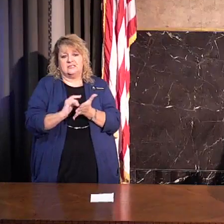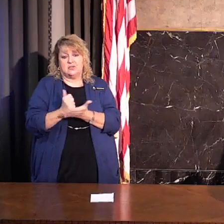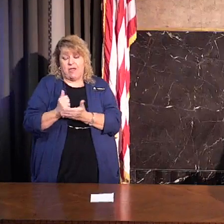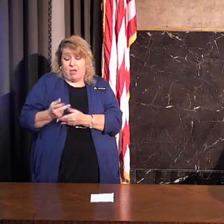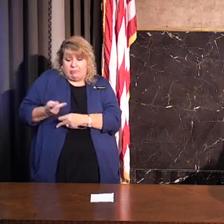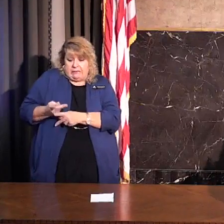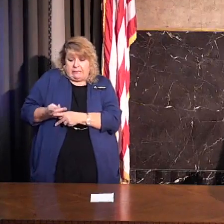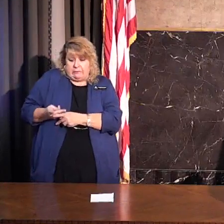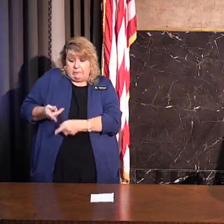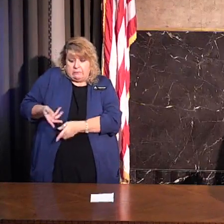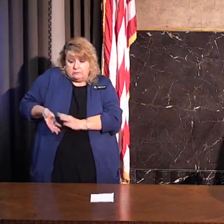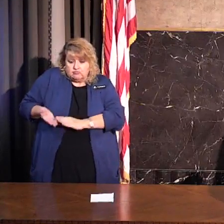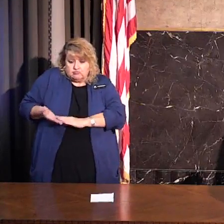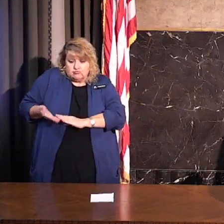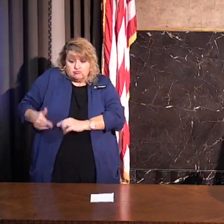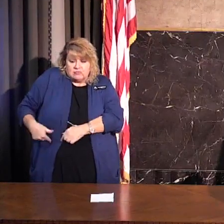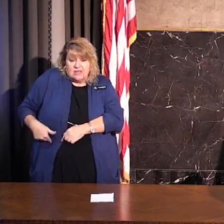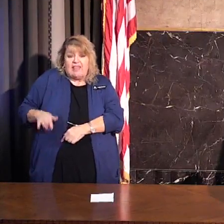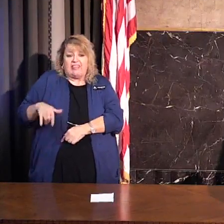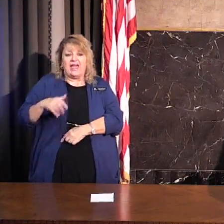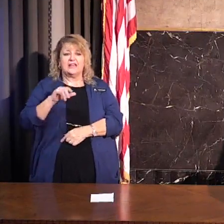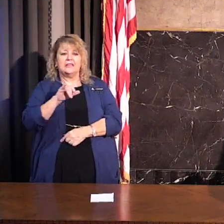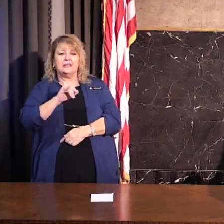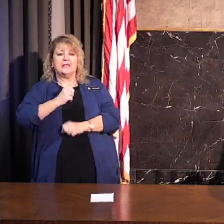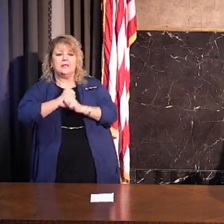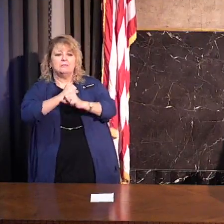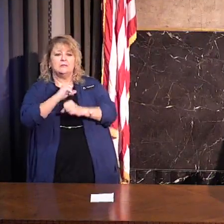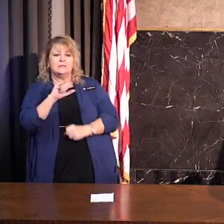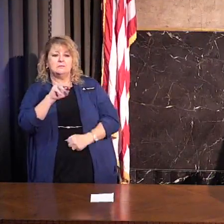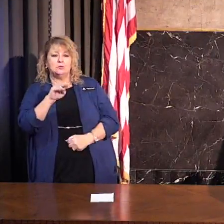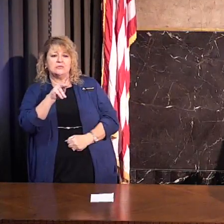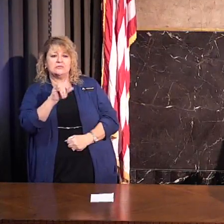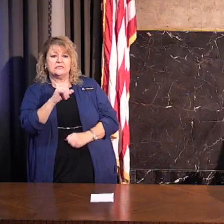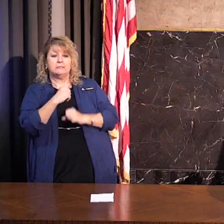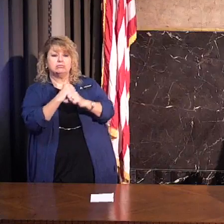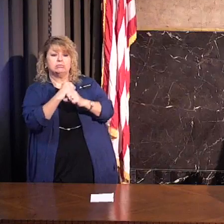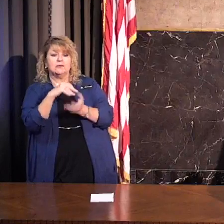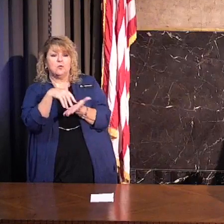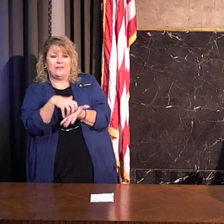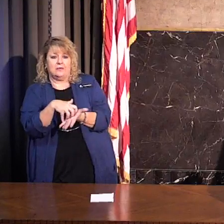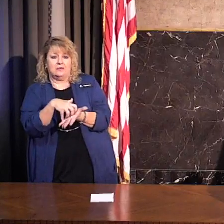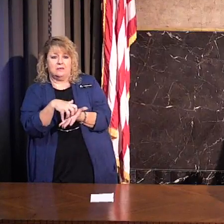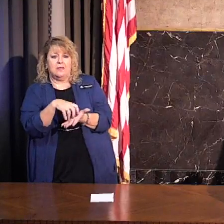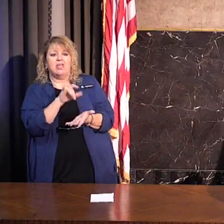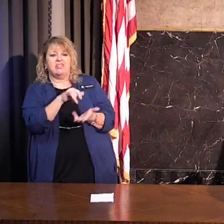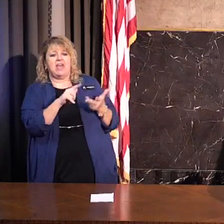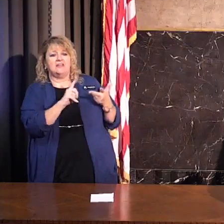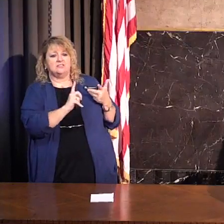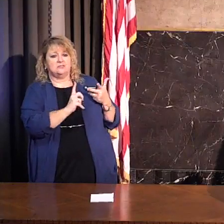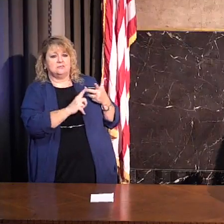their first two to get the same type of immune response that other people get. Um this is